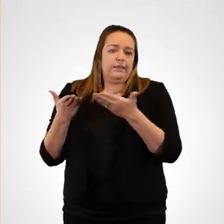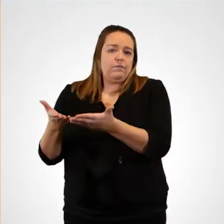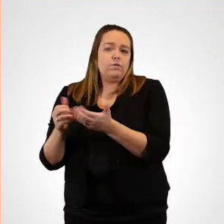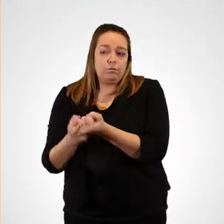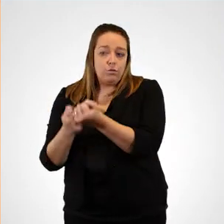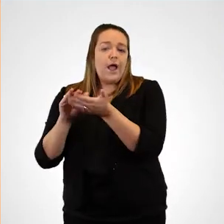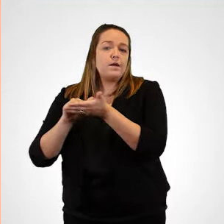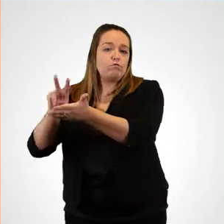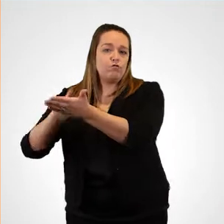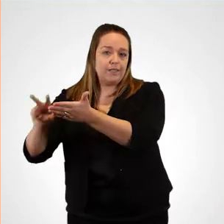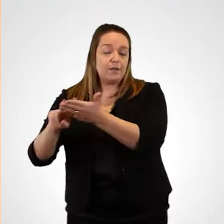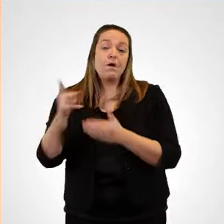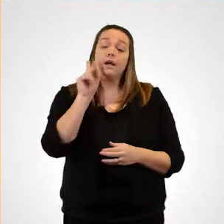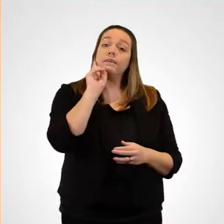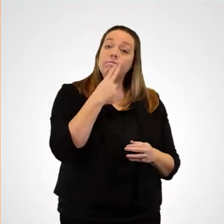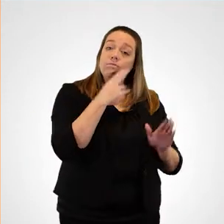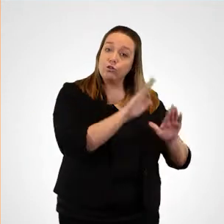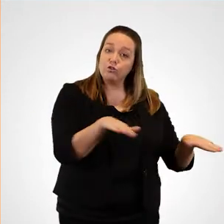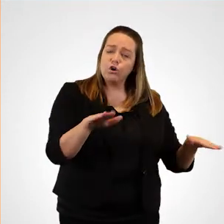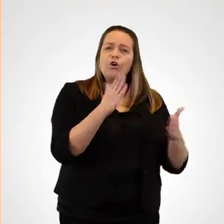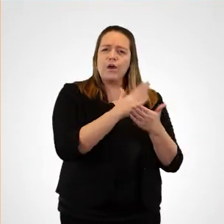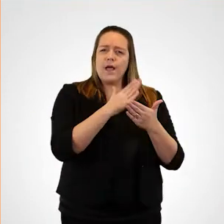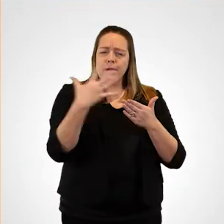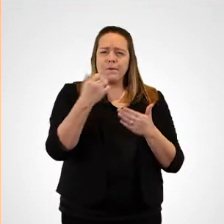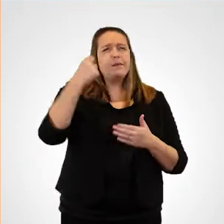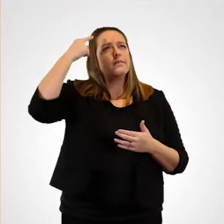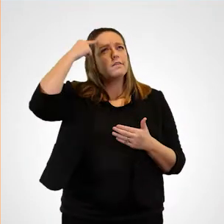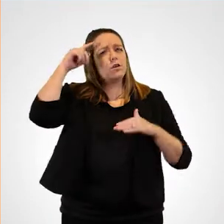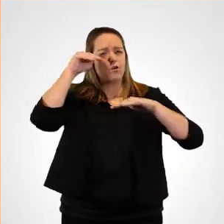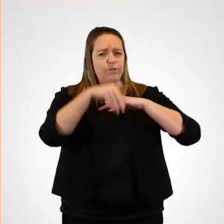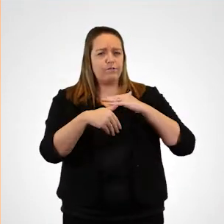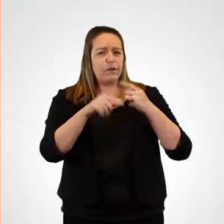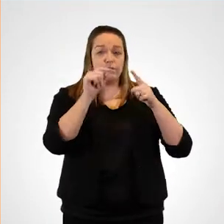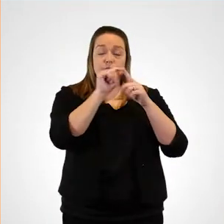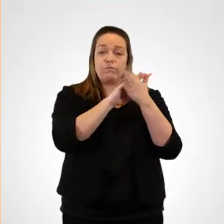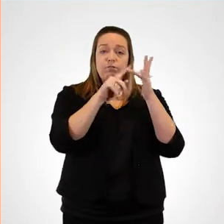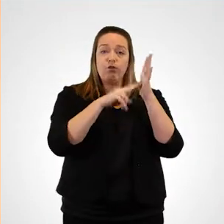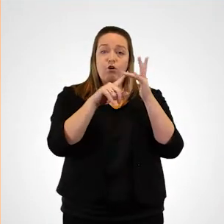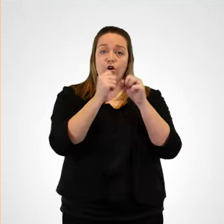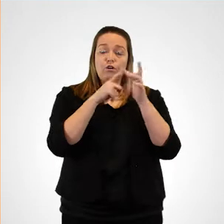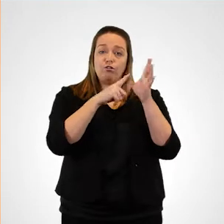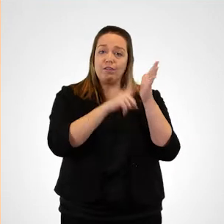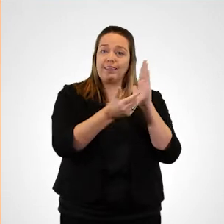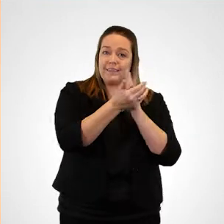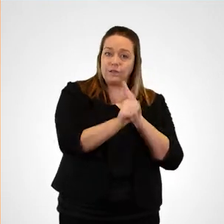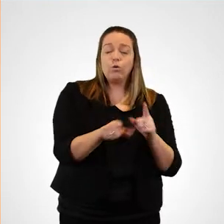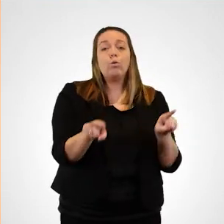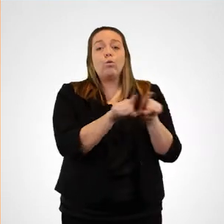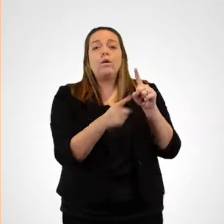but for deaf children we really need most of the time to be thinking about not only phonological skills but also language,